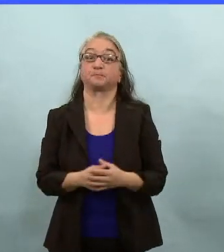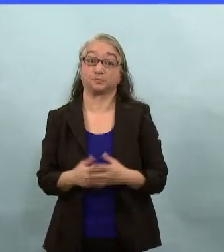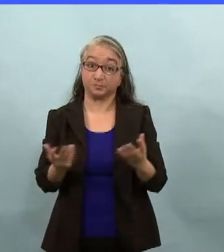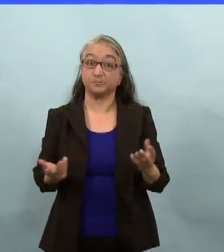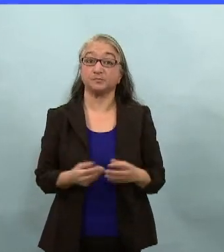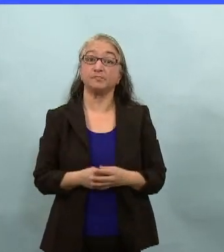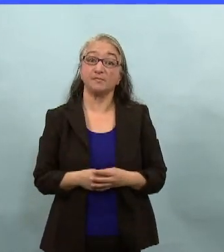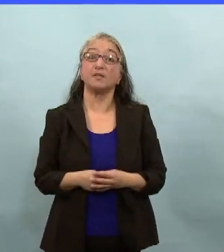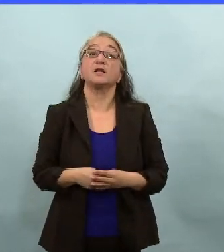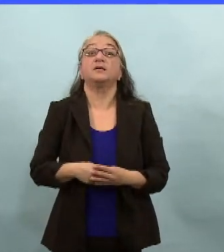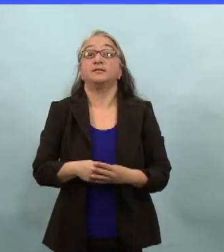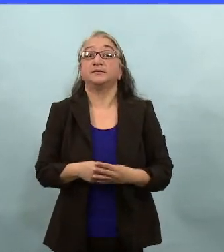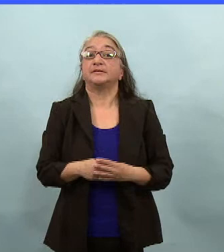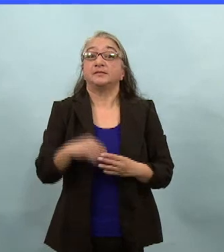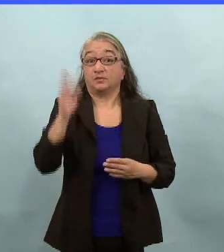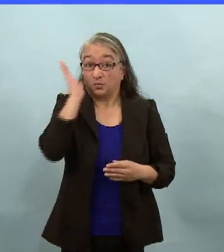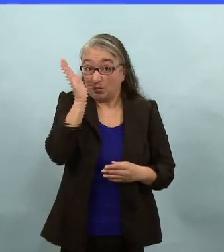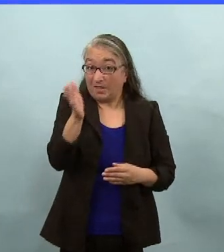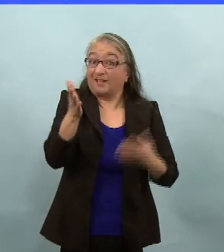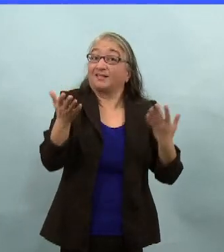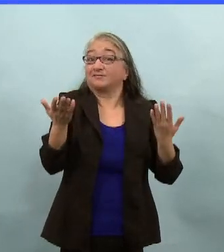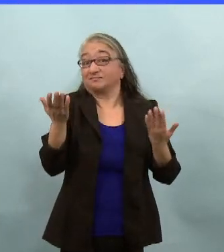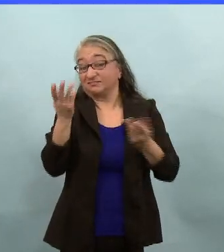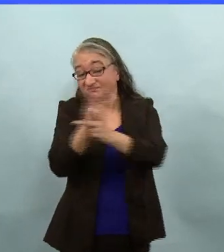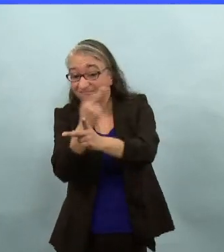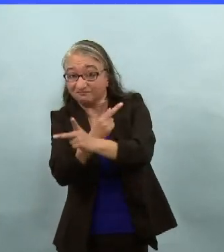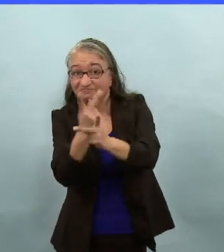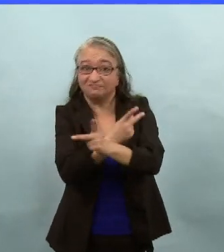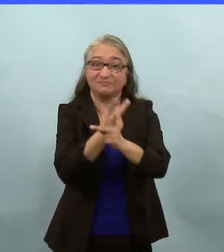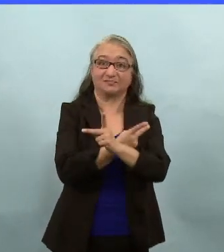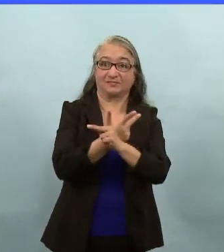by the case by themselves in high risk settings public health is much more involved as well